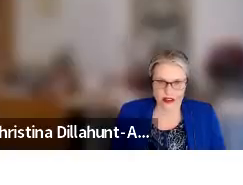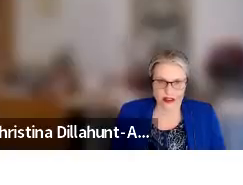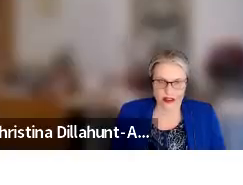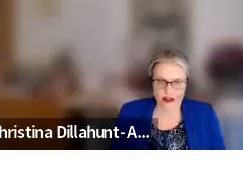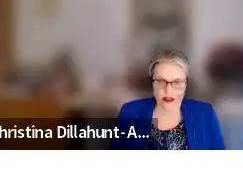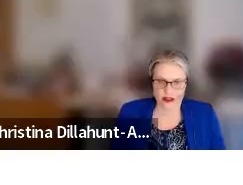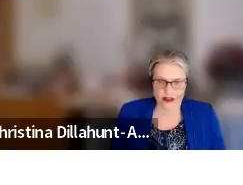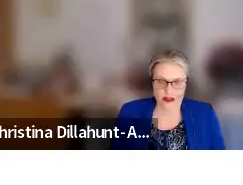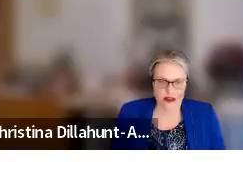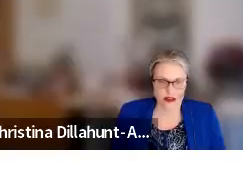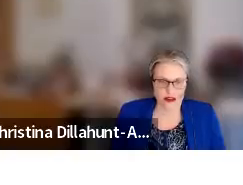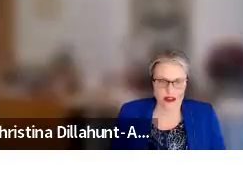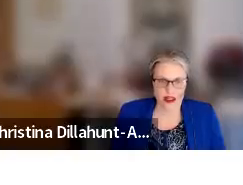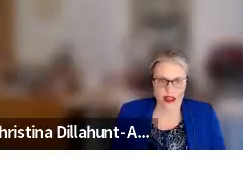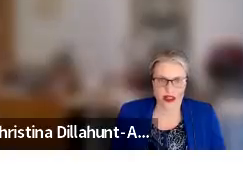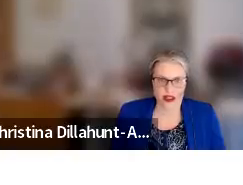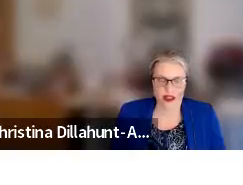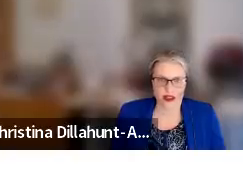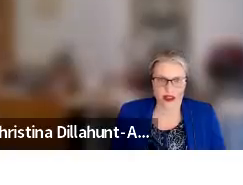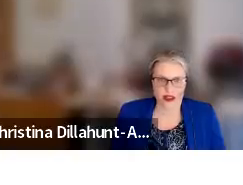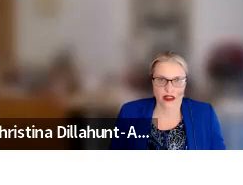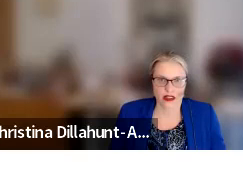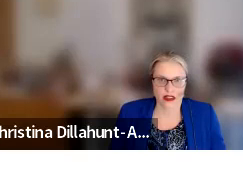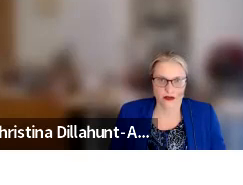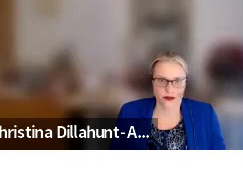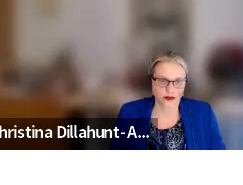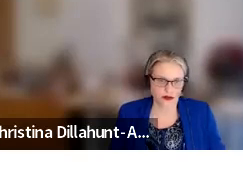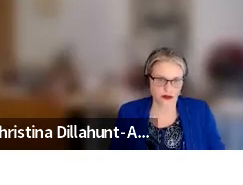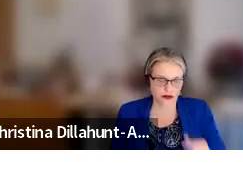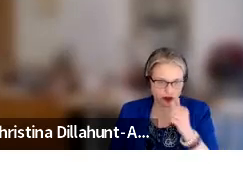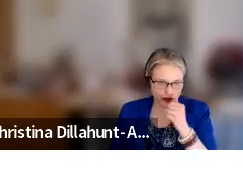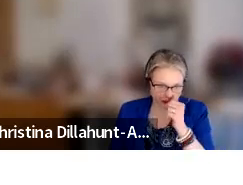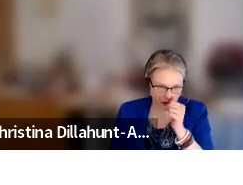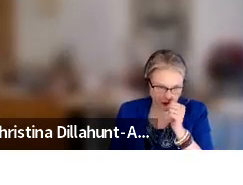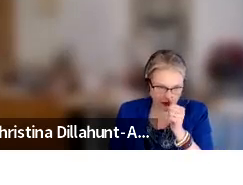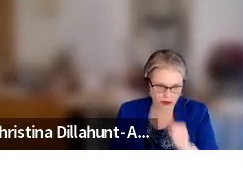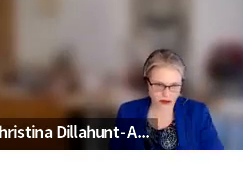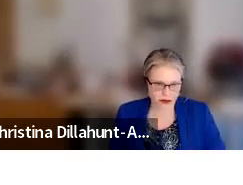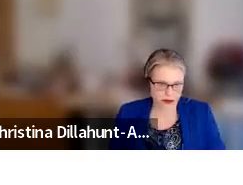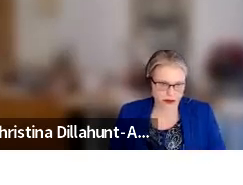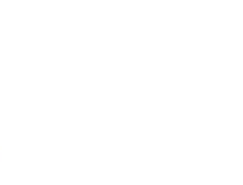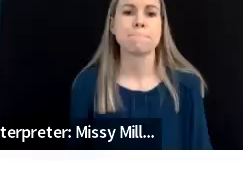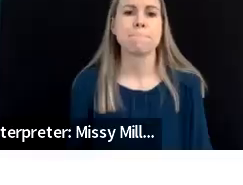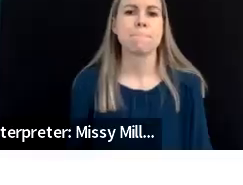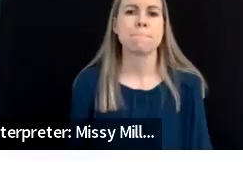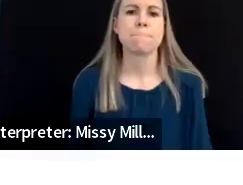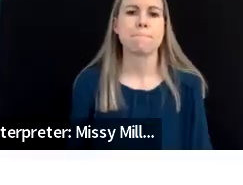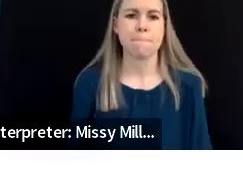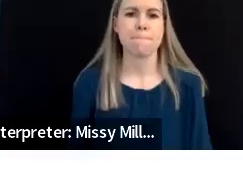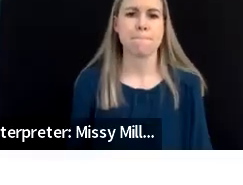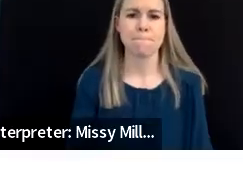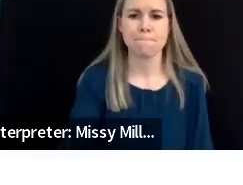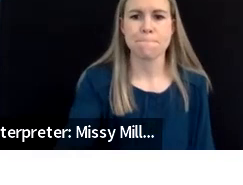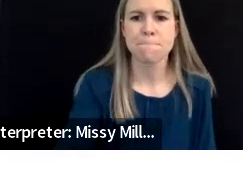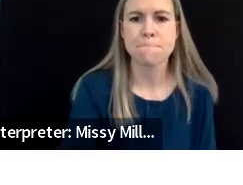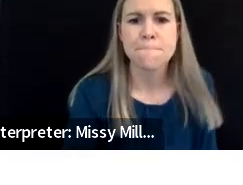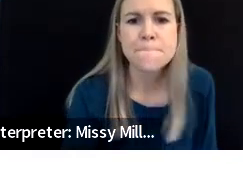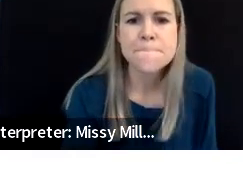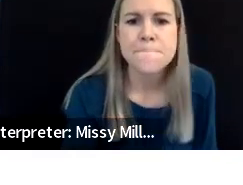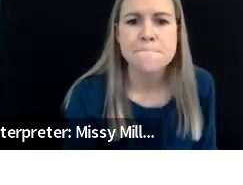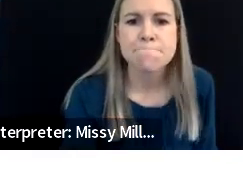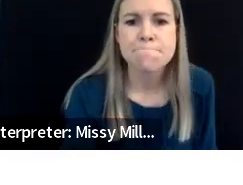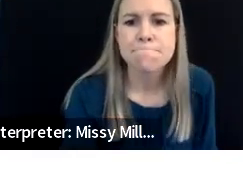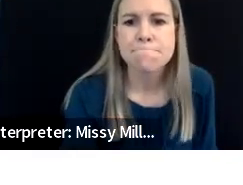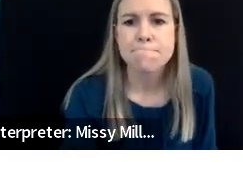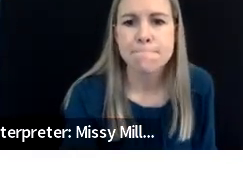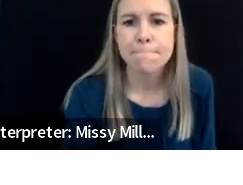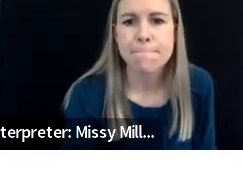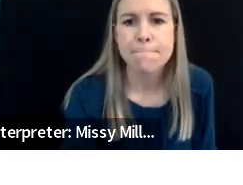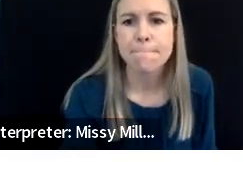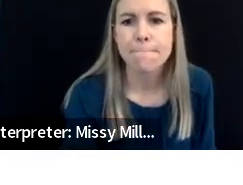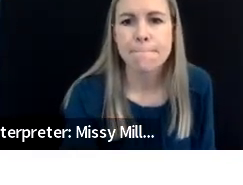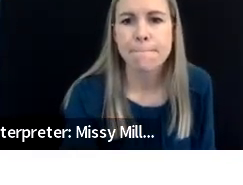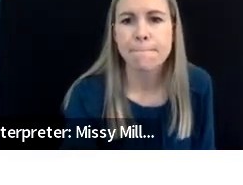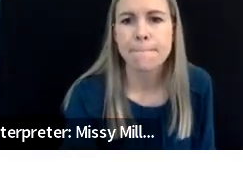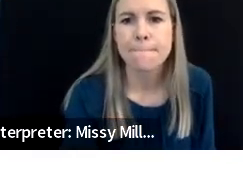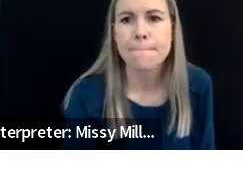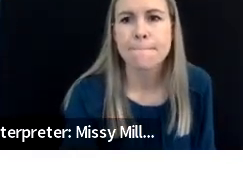Walt: One to three, two hours.